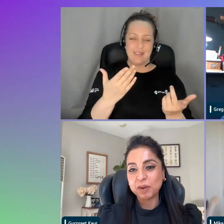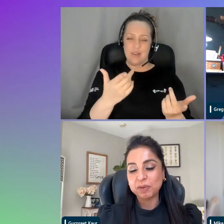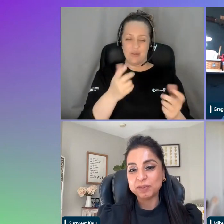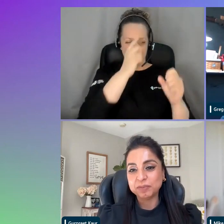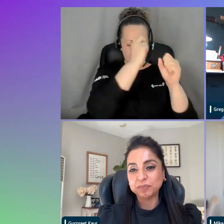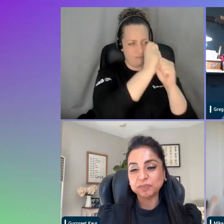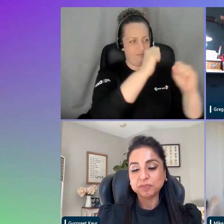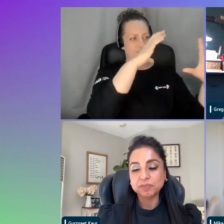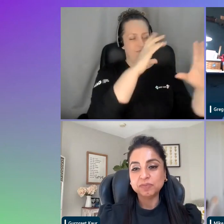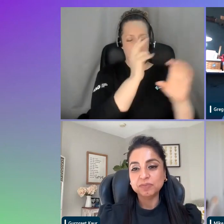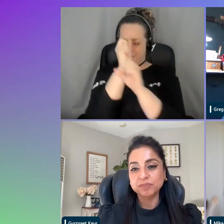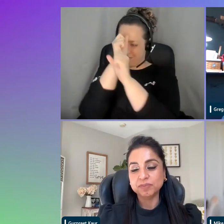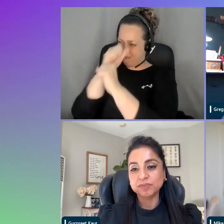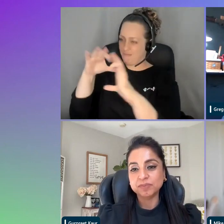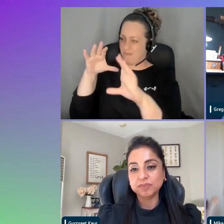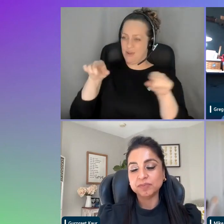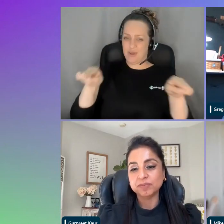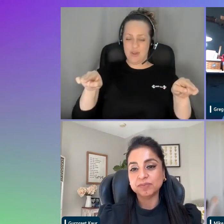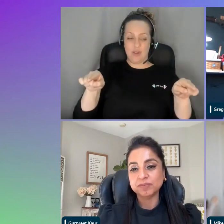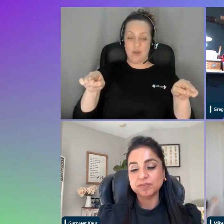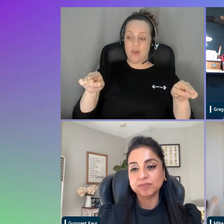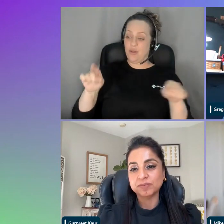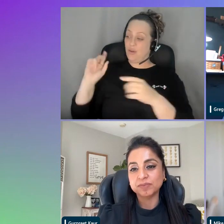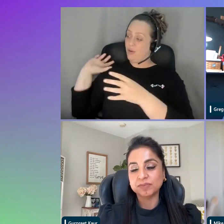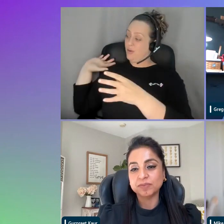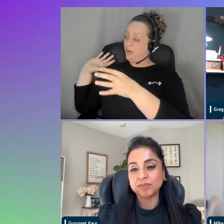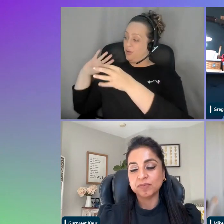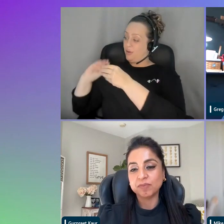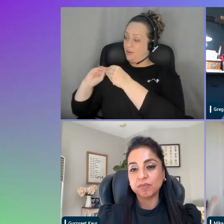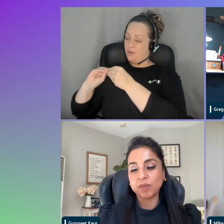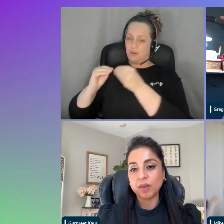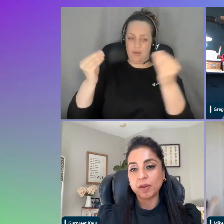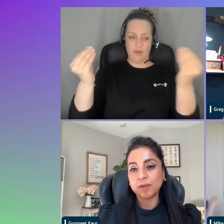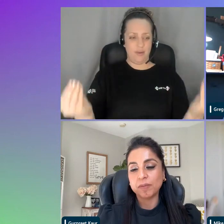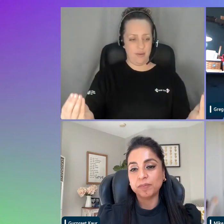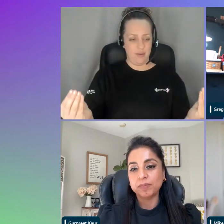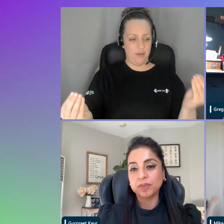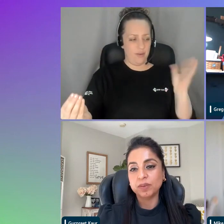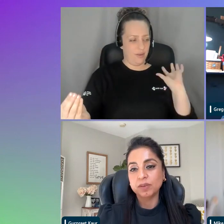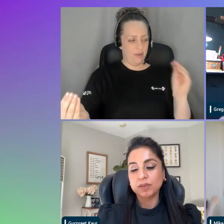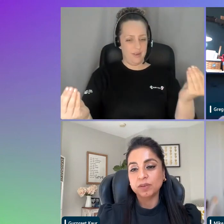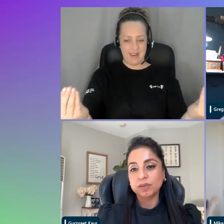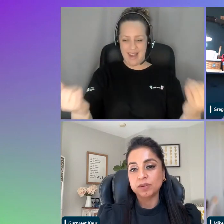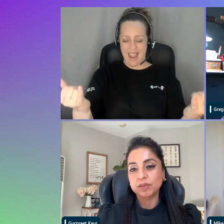of who you are and who you were at the company before. I think it's very important for people to understand that, especially